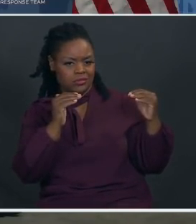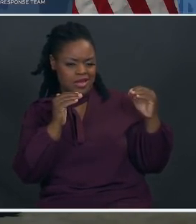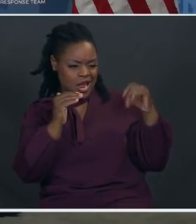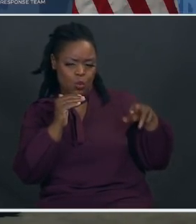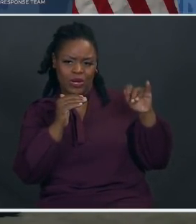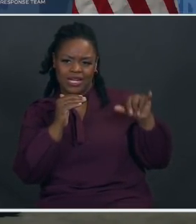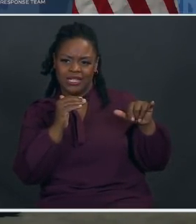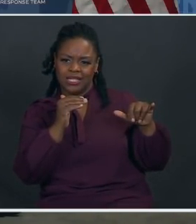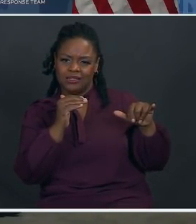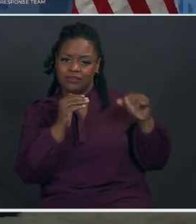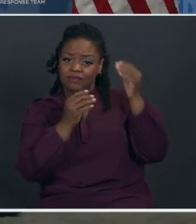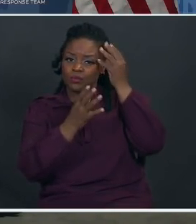That those who need